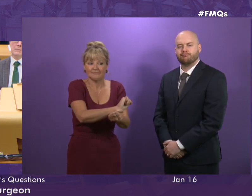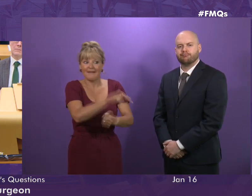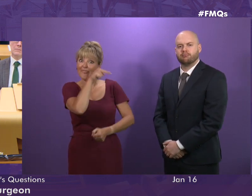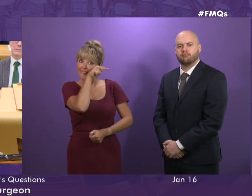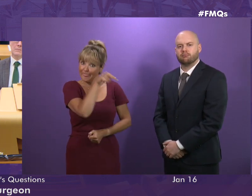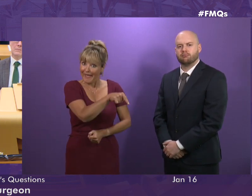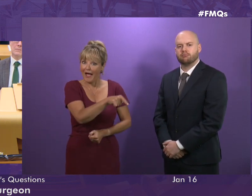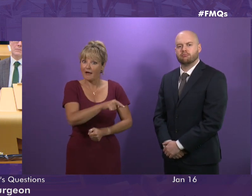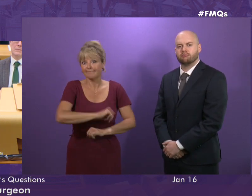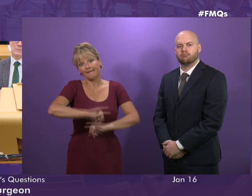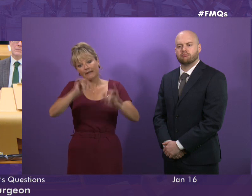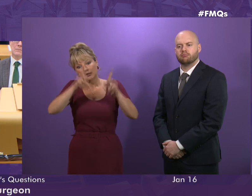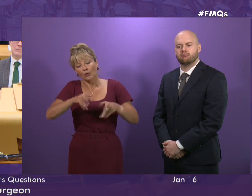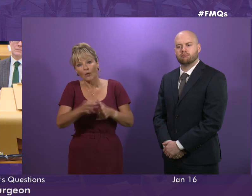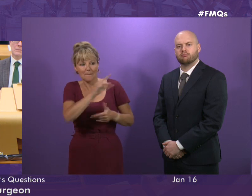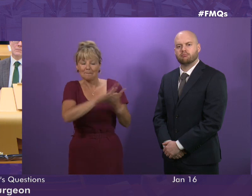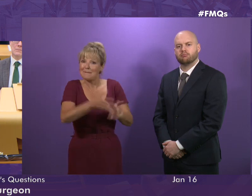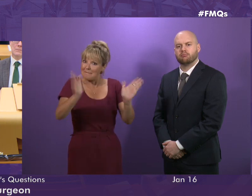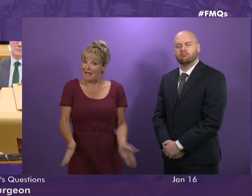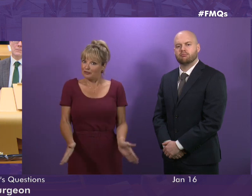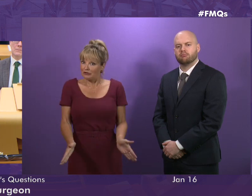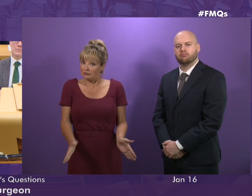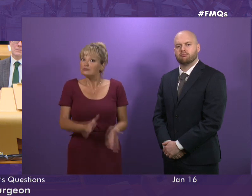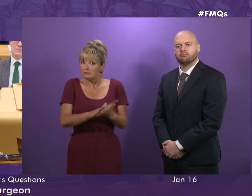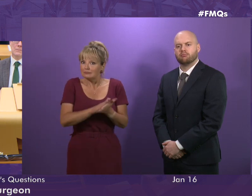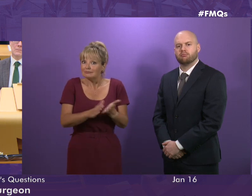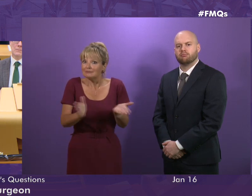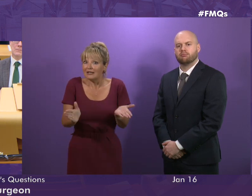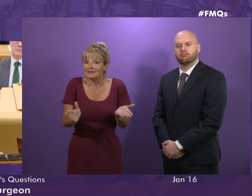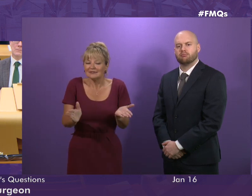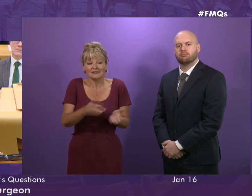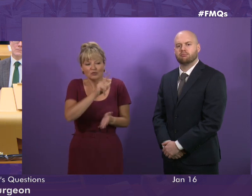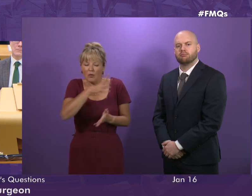are mandatory. Beyond that, careful consideration is given to whether to have FAIs, and it is